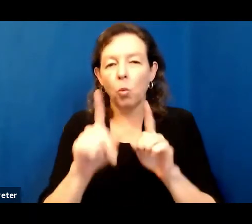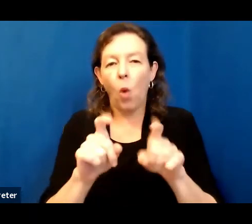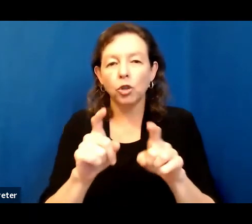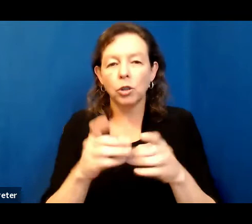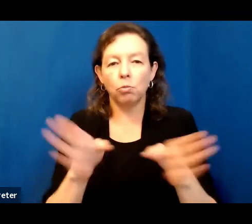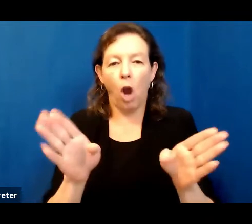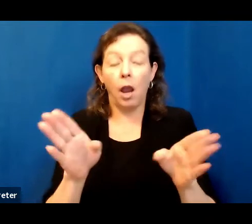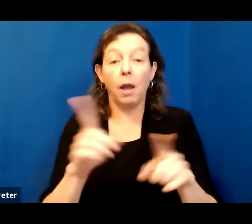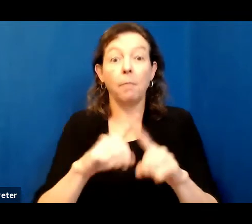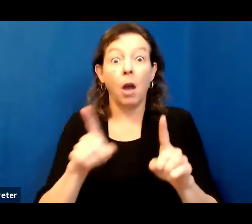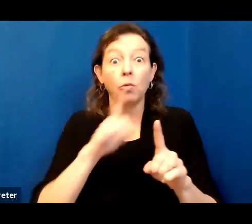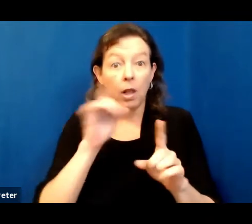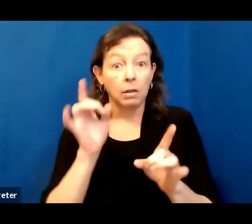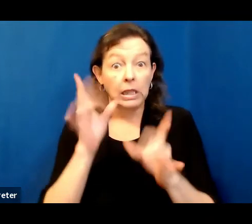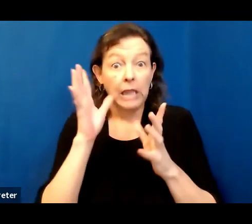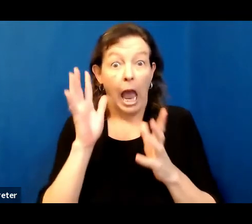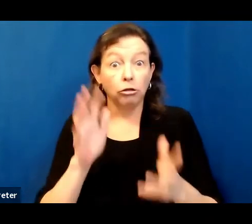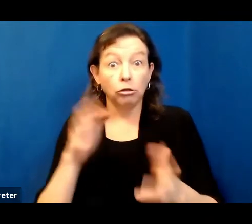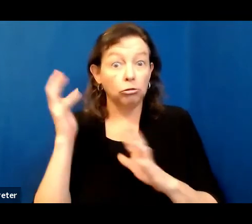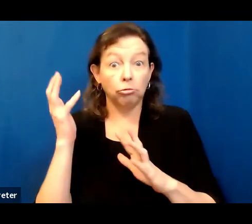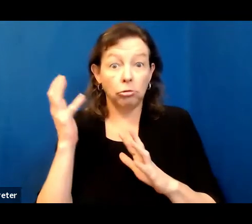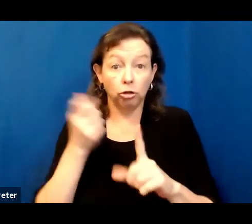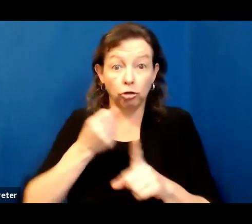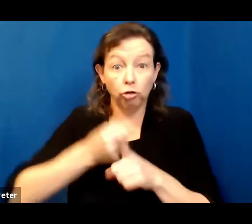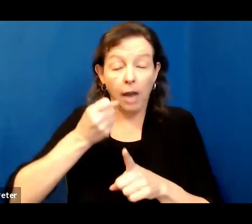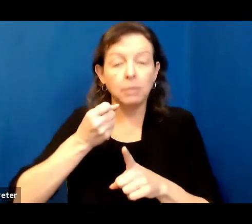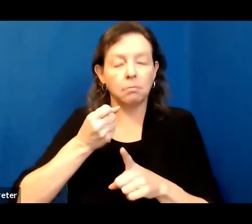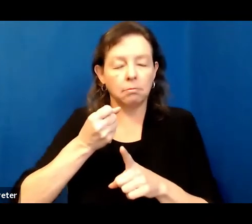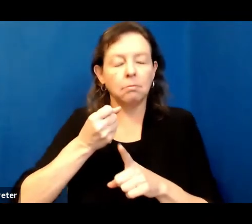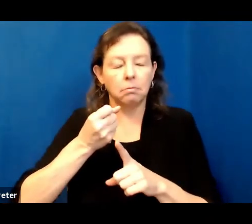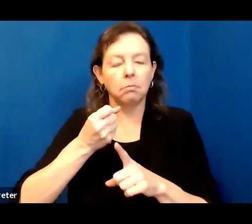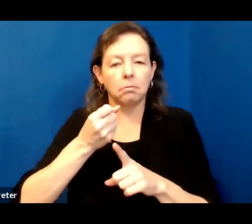but when a disaster strikes there, bad actors exist.